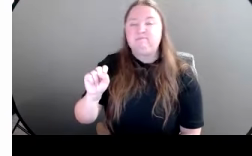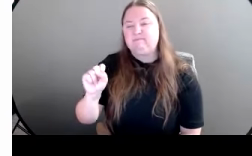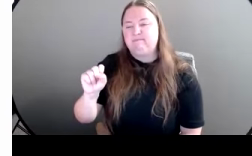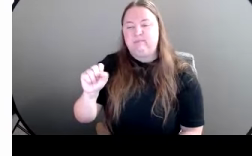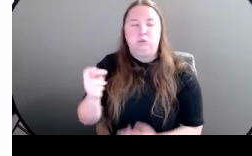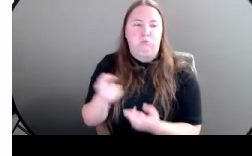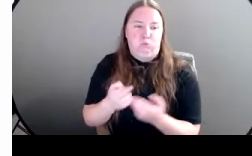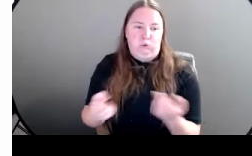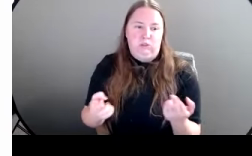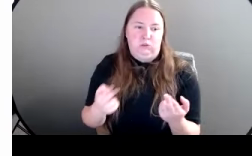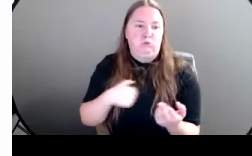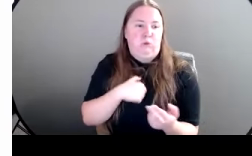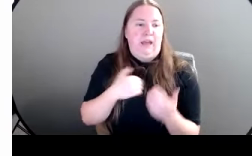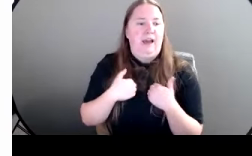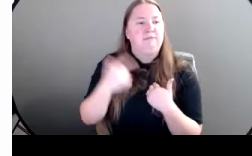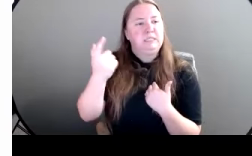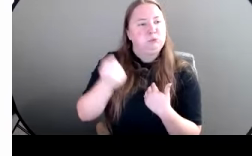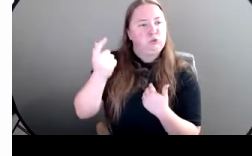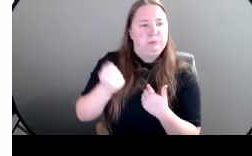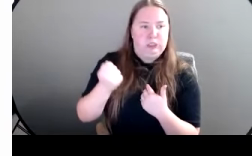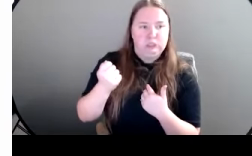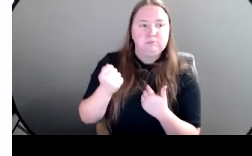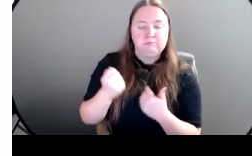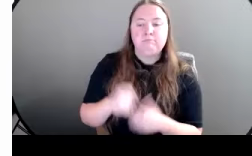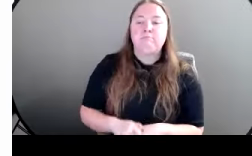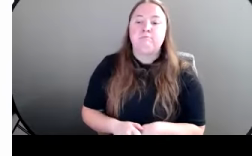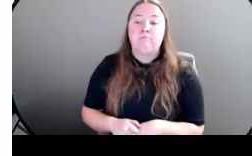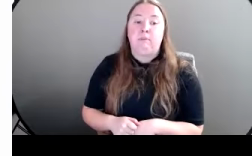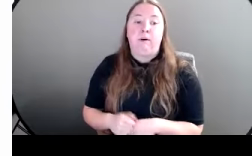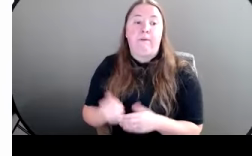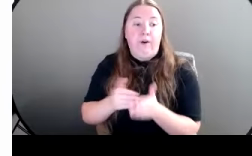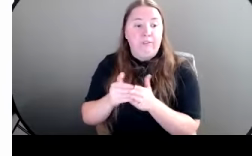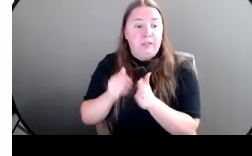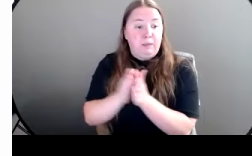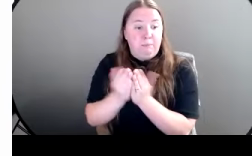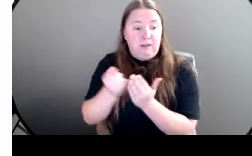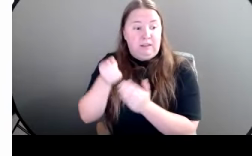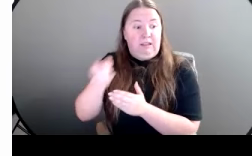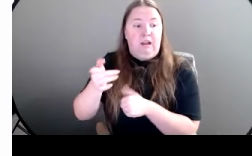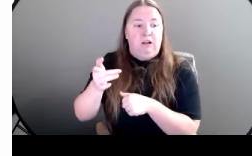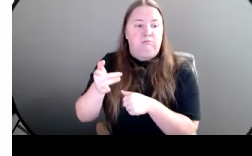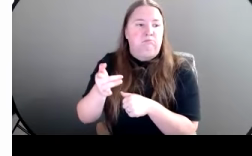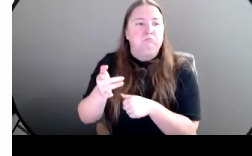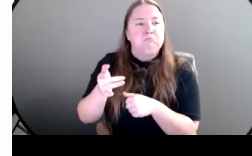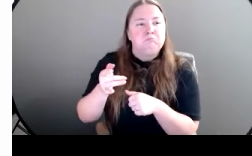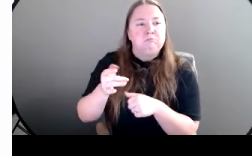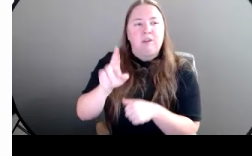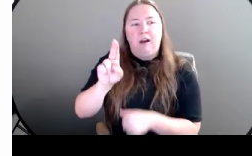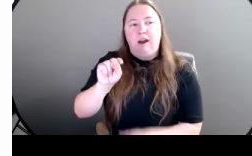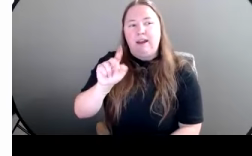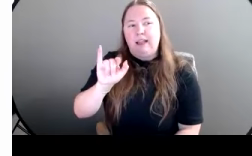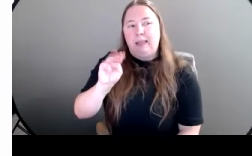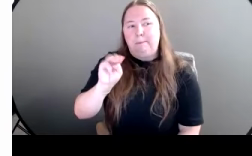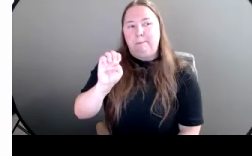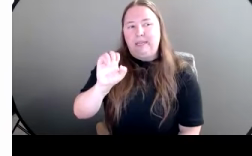We have subscriptions to and many times the books we have in there are unlimited user license, which means you can require